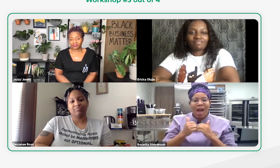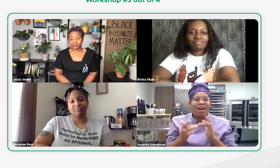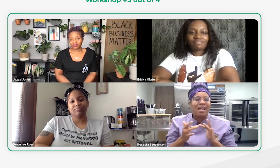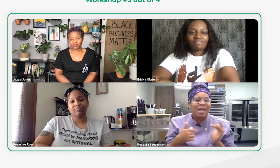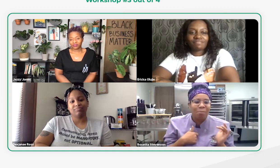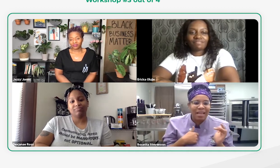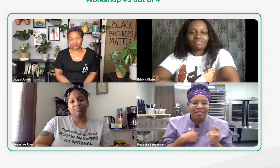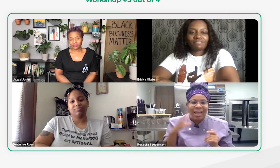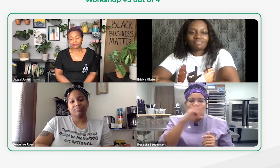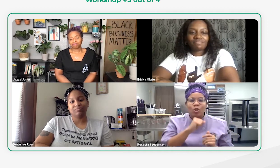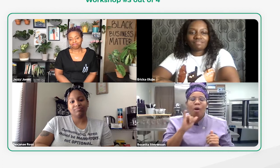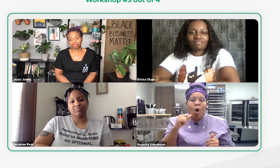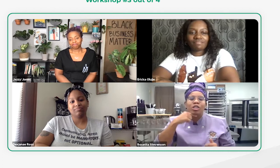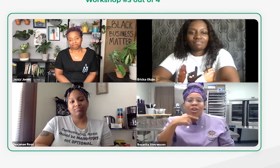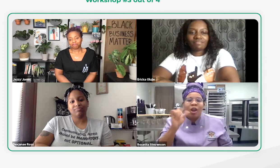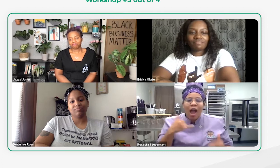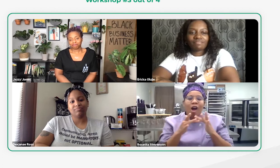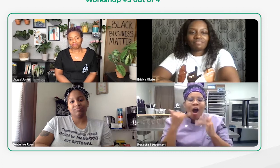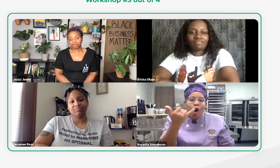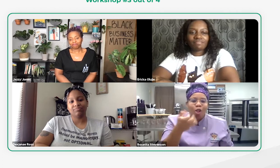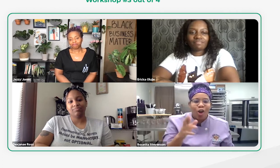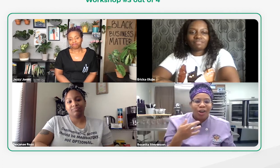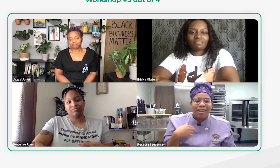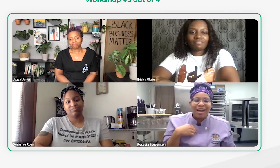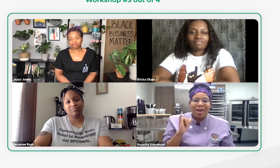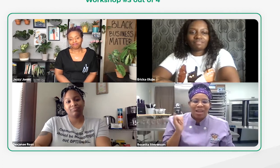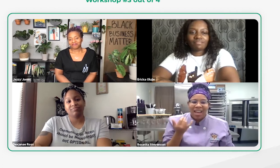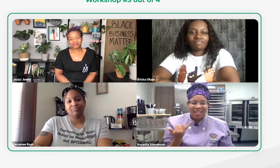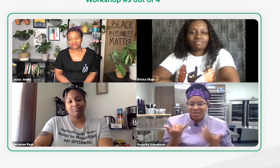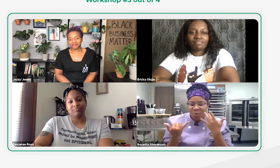is hearing people didn't know how to reach out to me. They seemed I was hearing and they